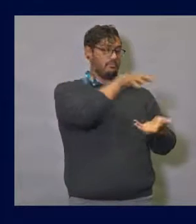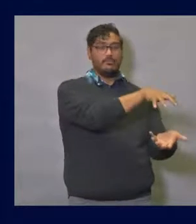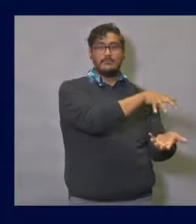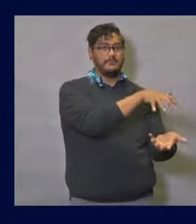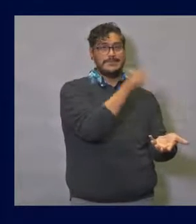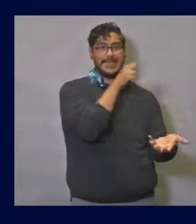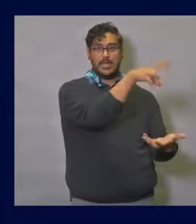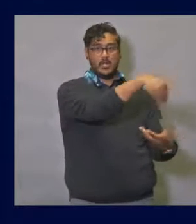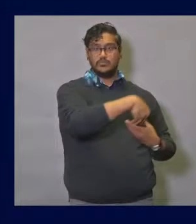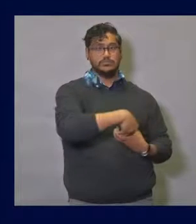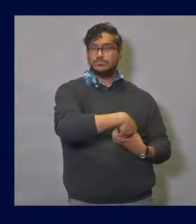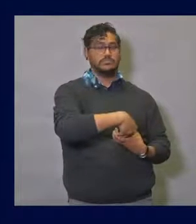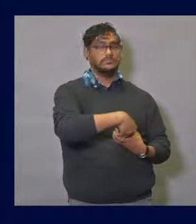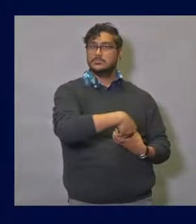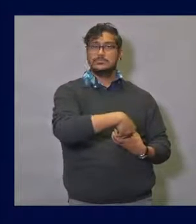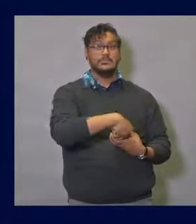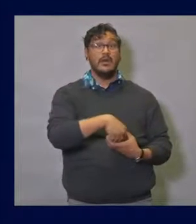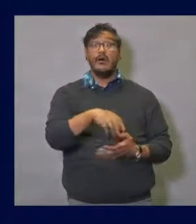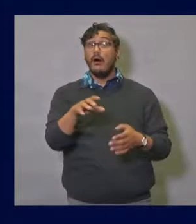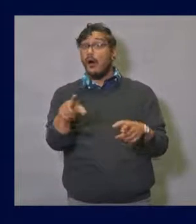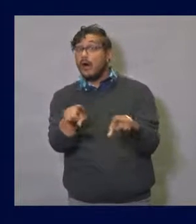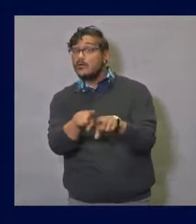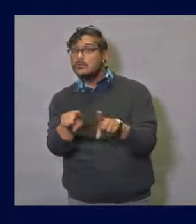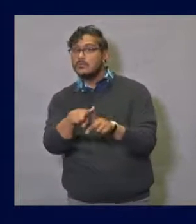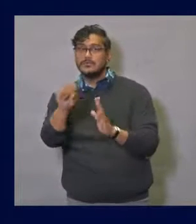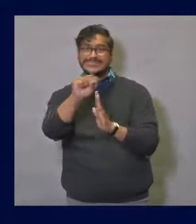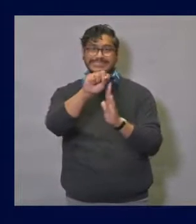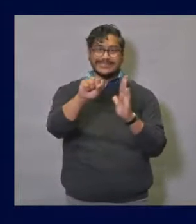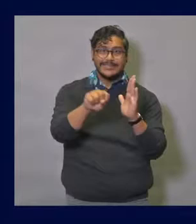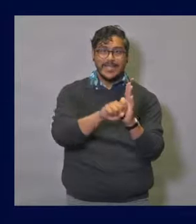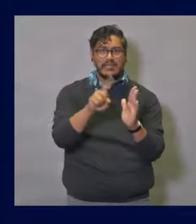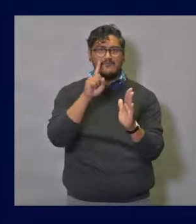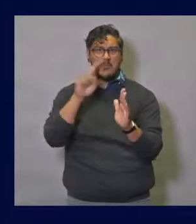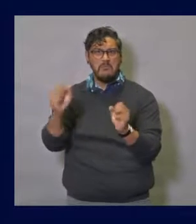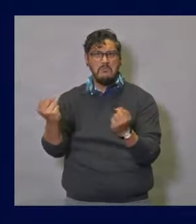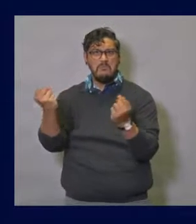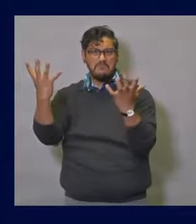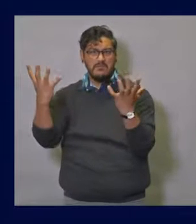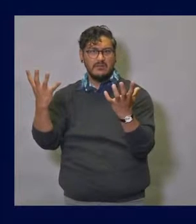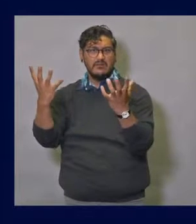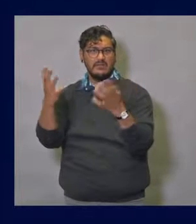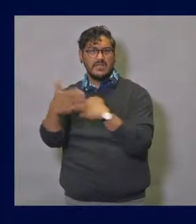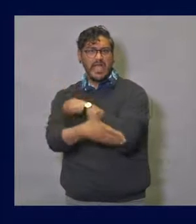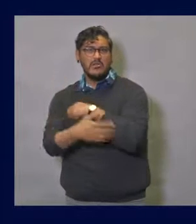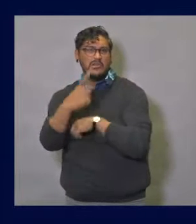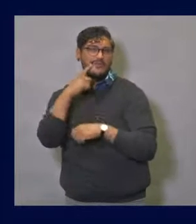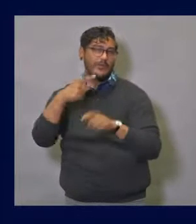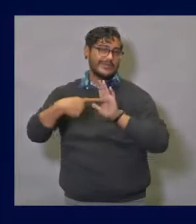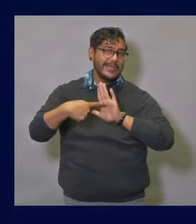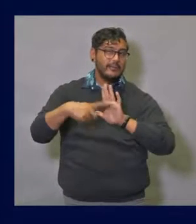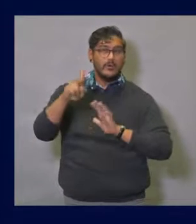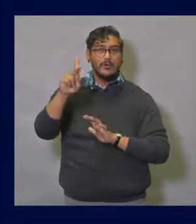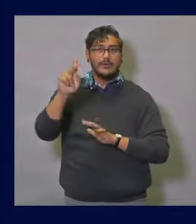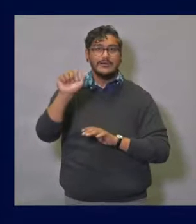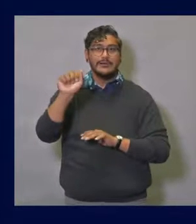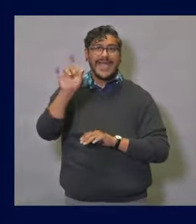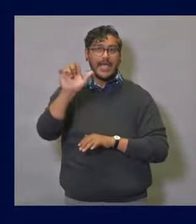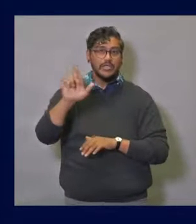HEALTH CENTERS, AND THE FEMA VACCINATION SITES. NOR DOES IT INCLUDE THE DOSES